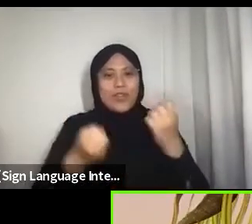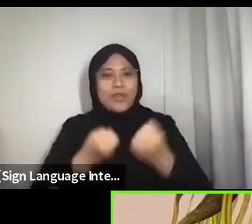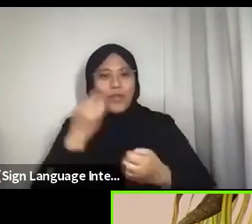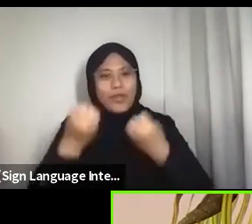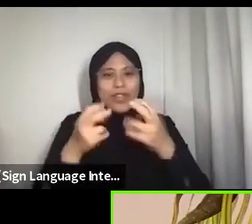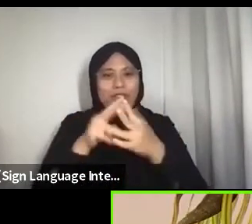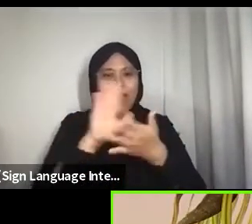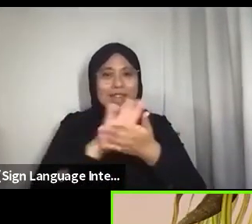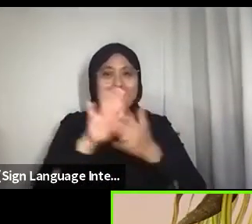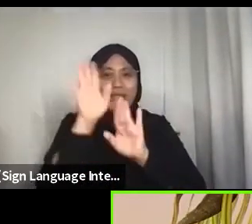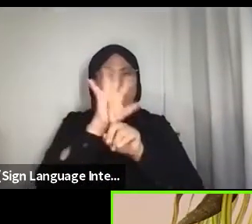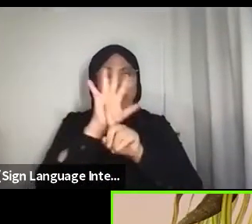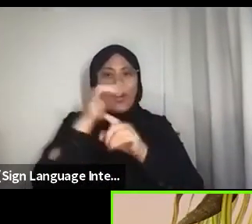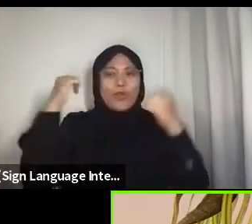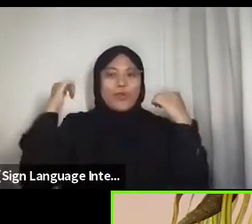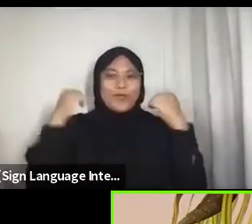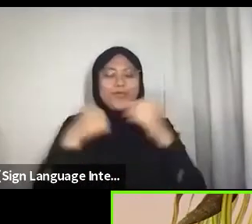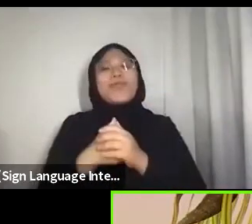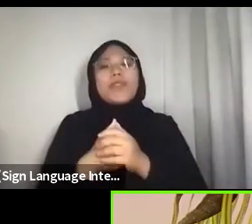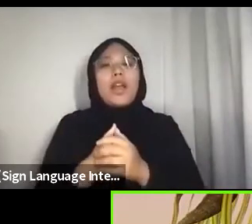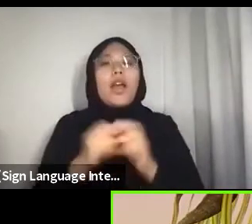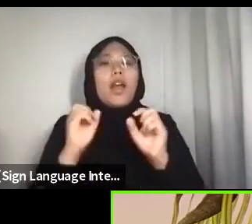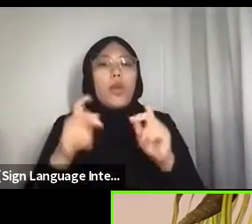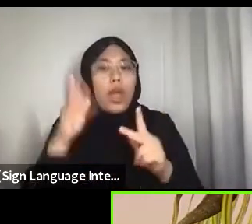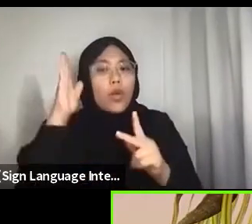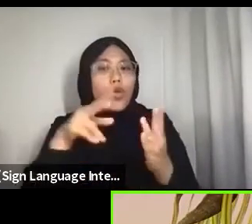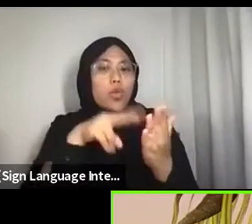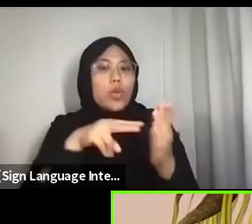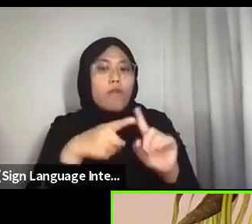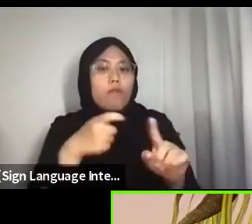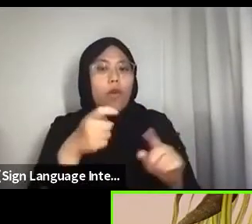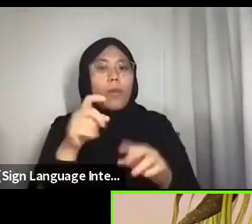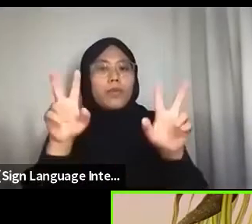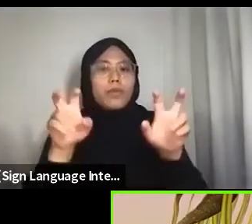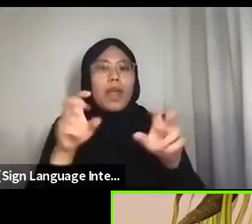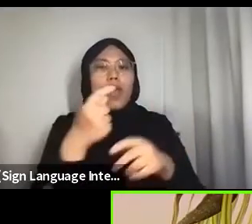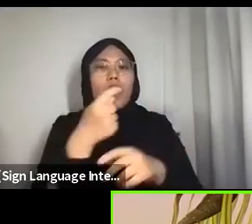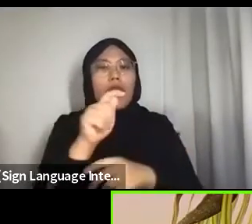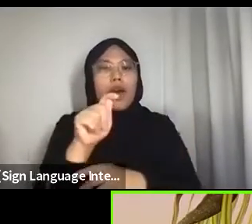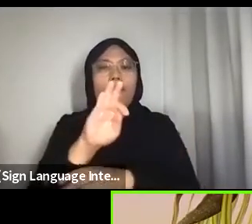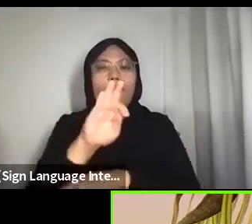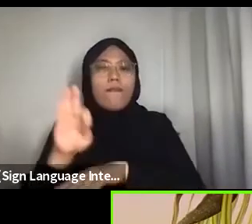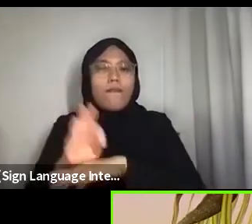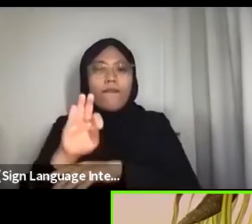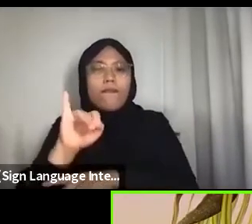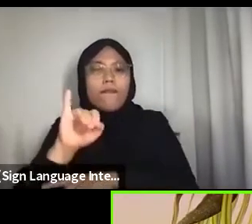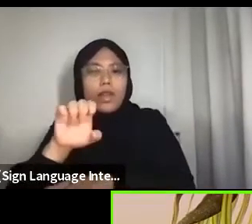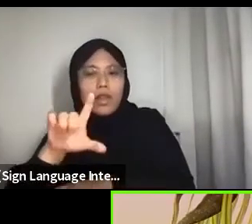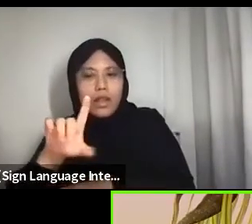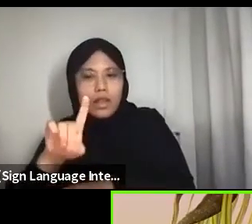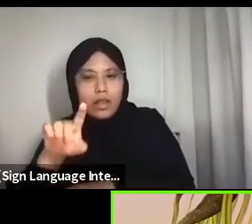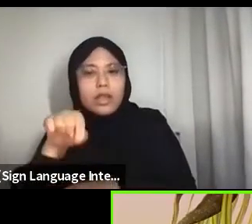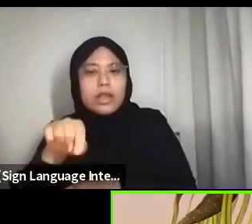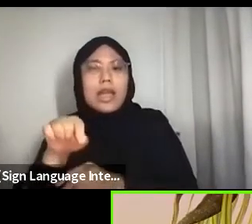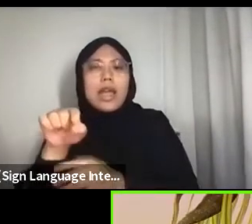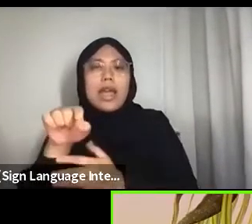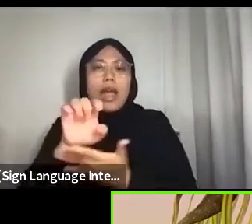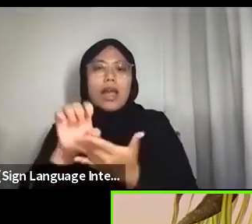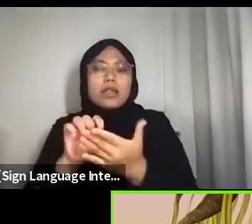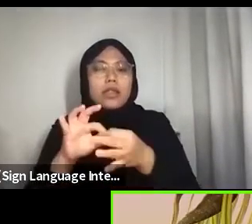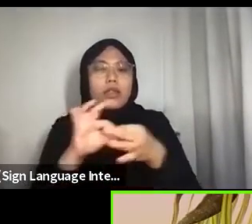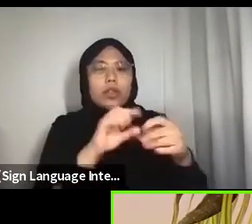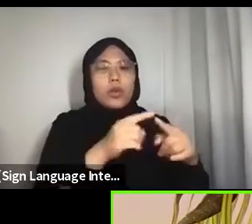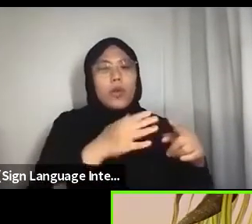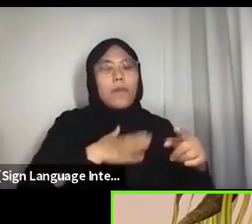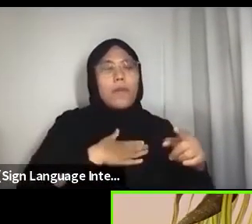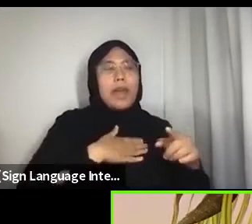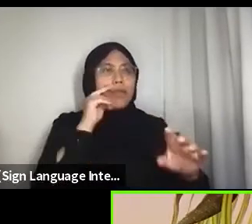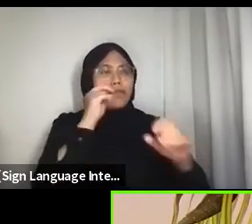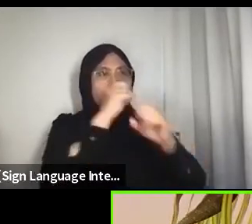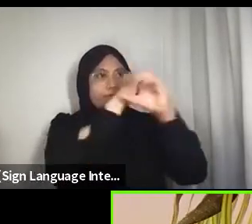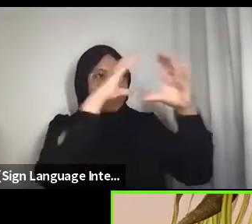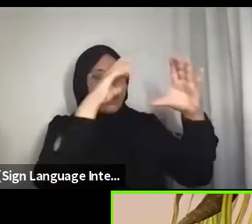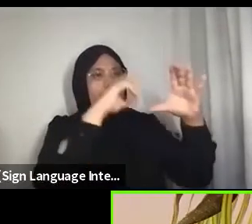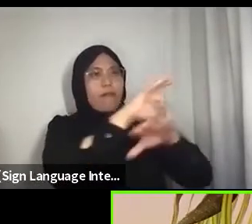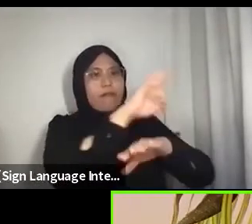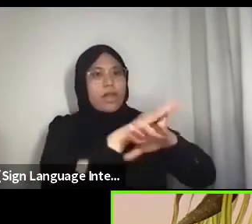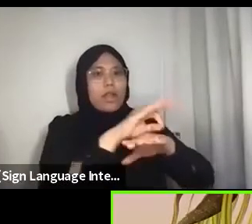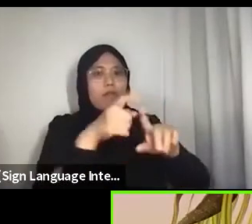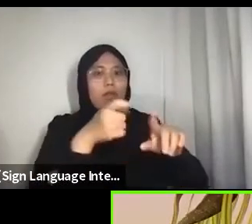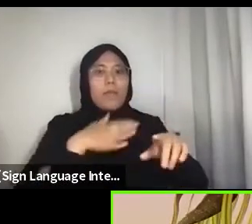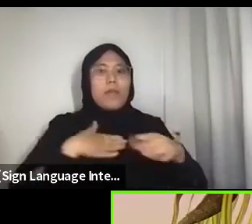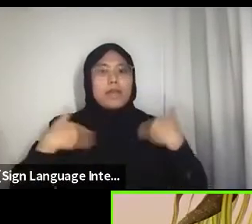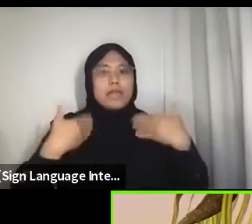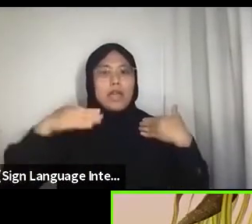So I’ll be reading from “The Field”, which is an essay that reflects on this field of my childhood which is no longer around, because it got redeveloped.